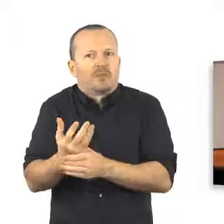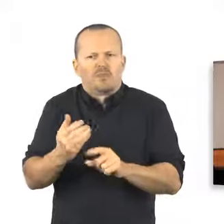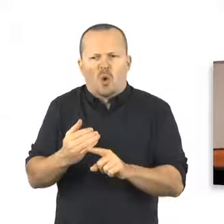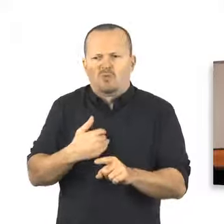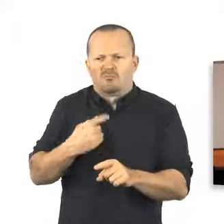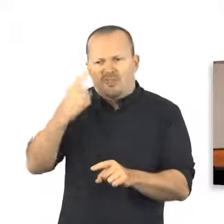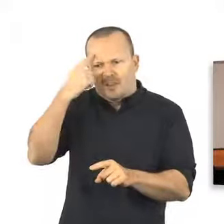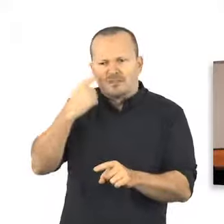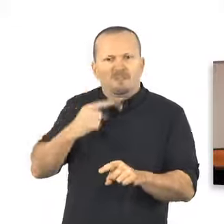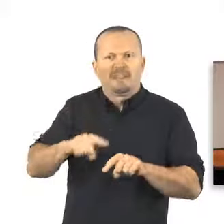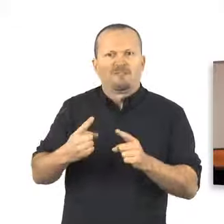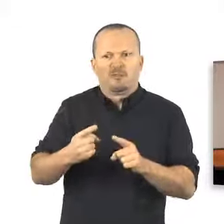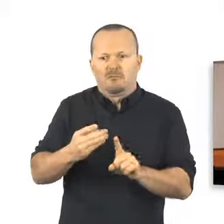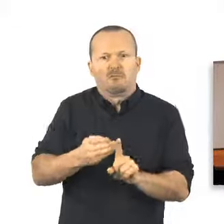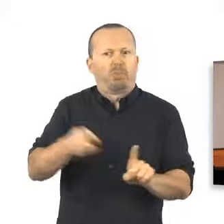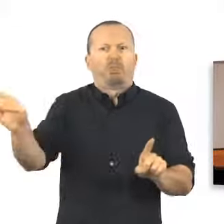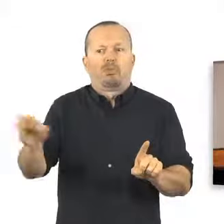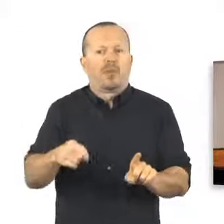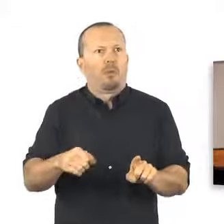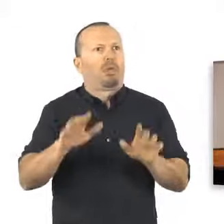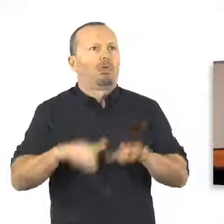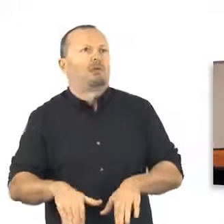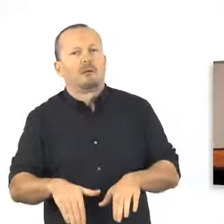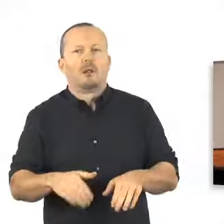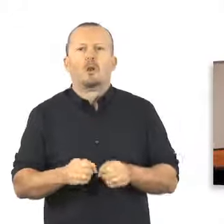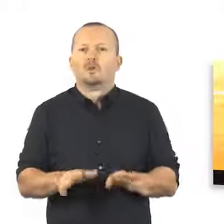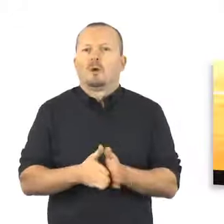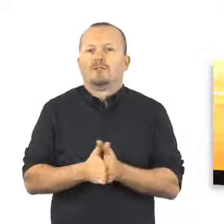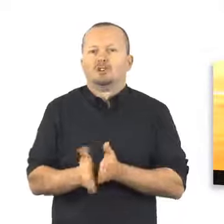it, rather than take their attention into something totally different.